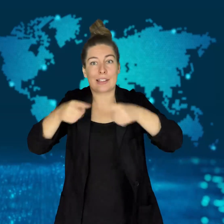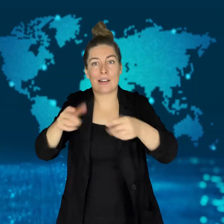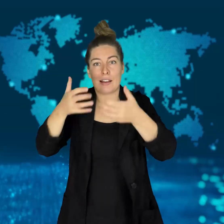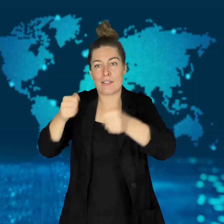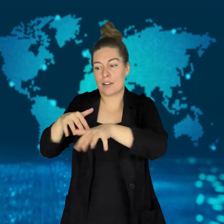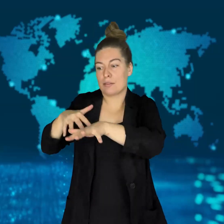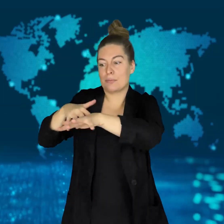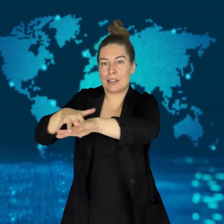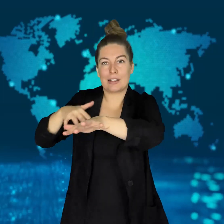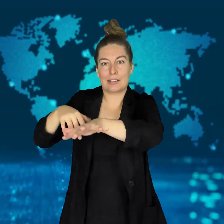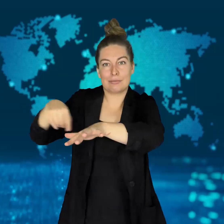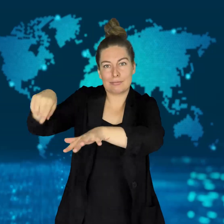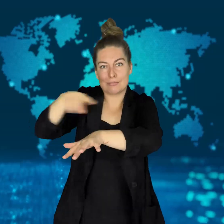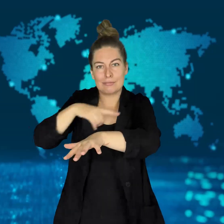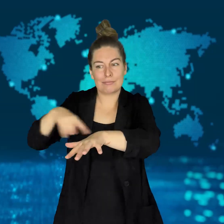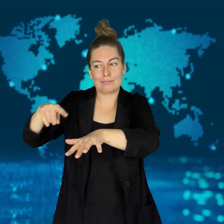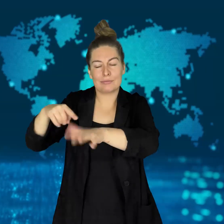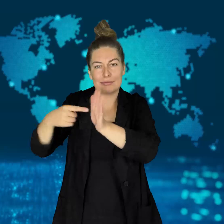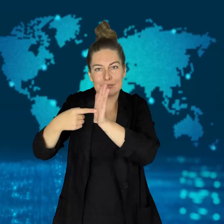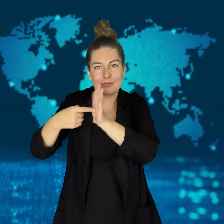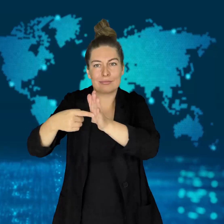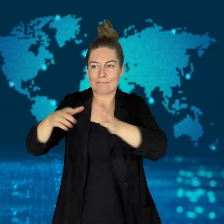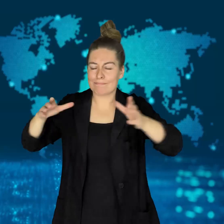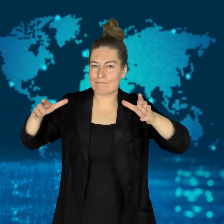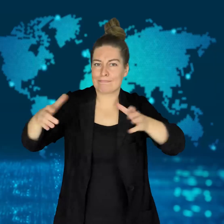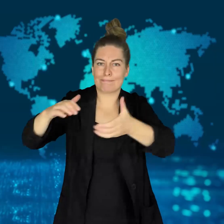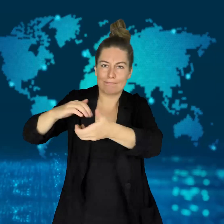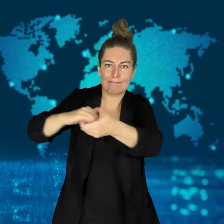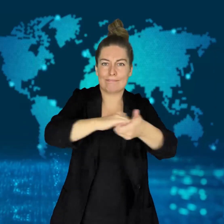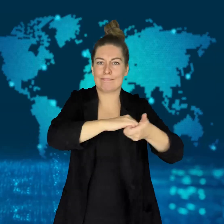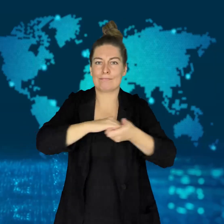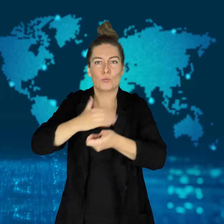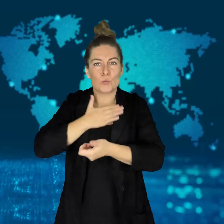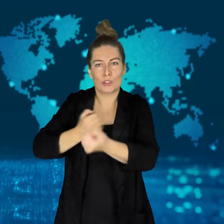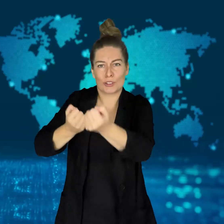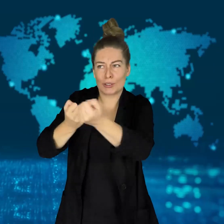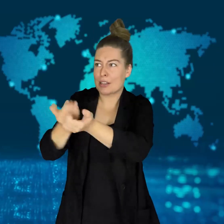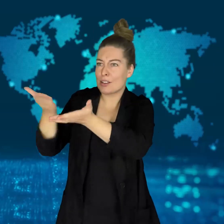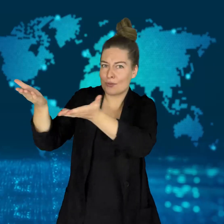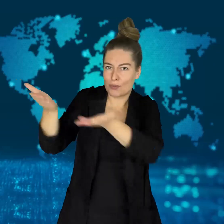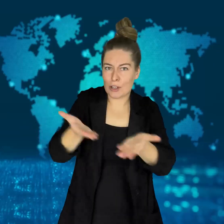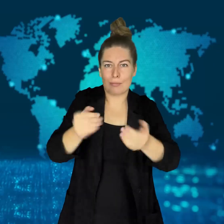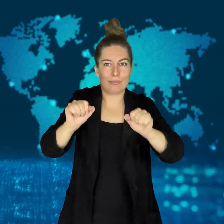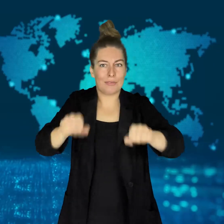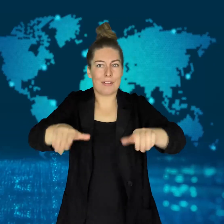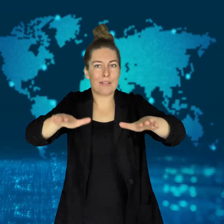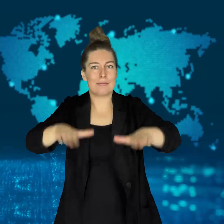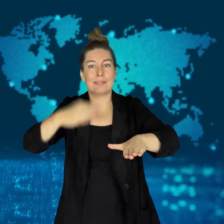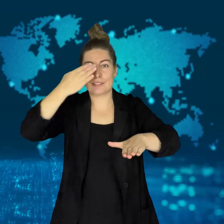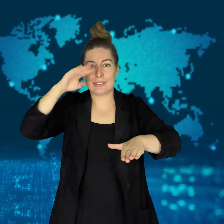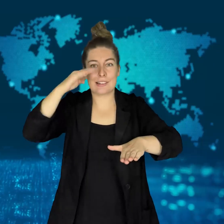This week's rally was to show solidarity and support for the migrants.